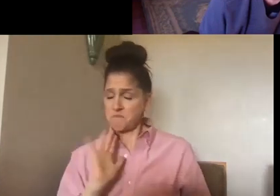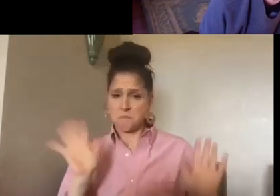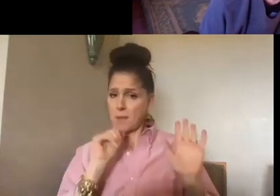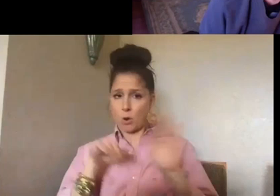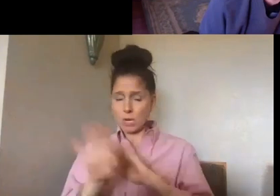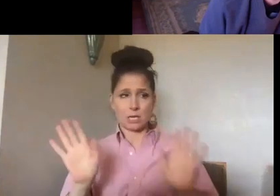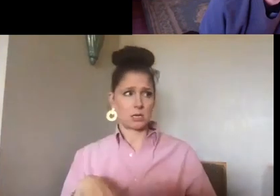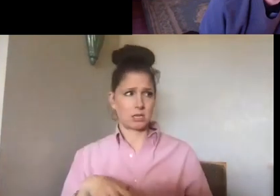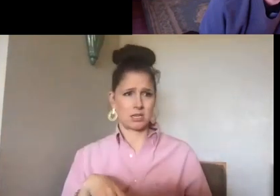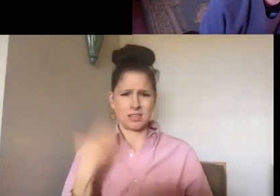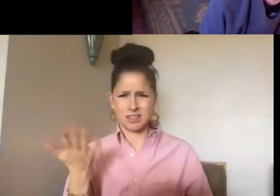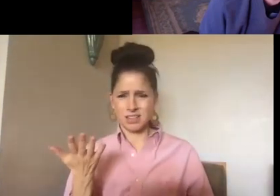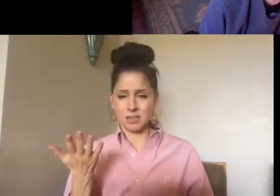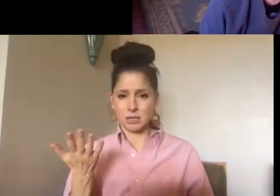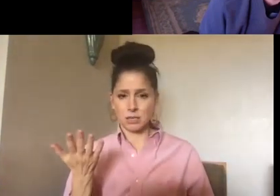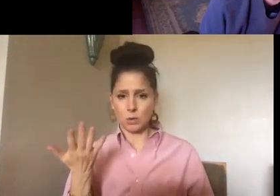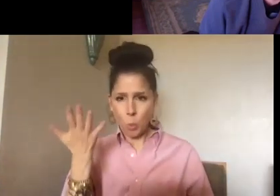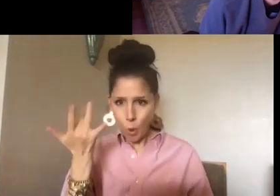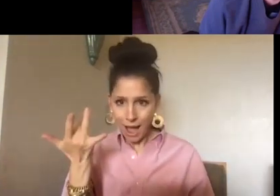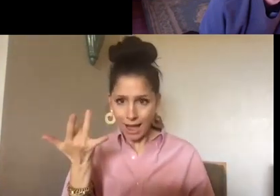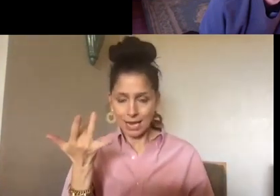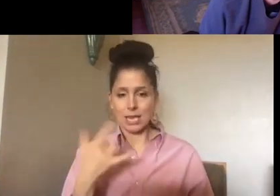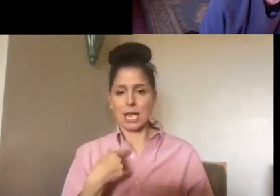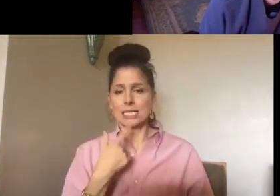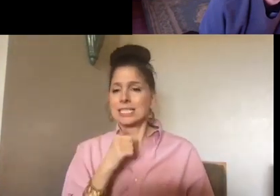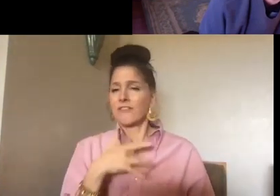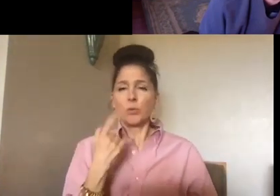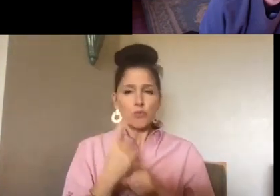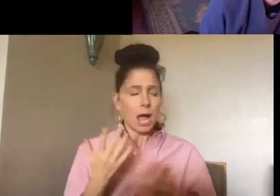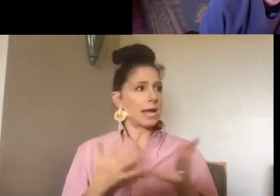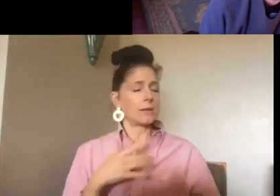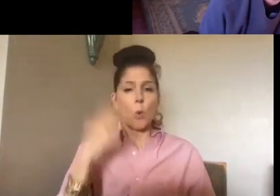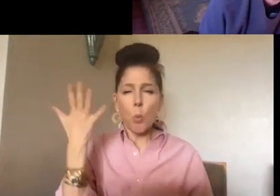and I said, "No, no, I don't want to go in," and she was like, "Why?" And I said,